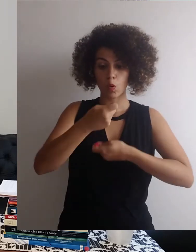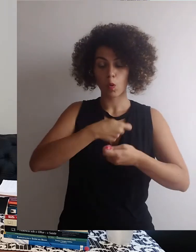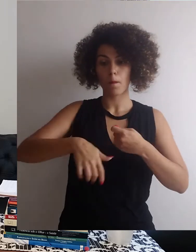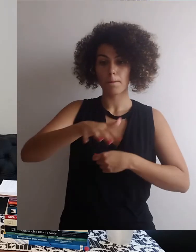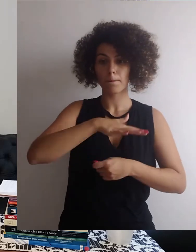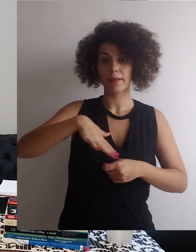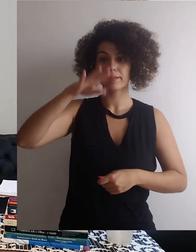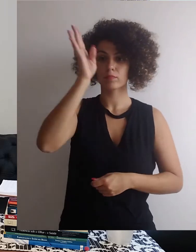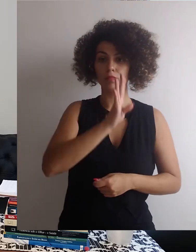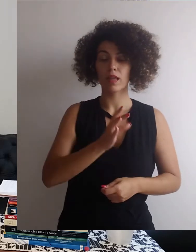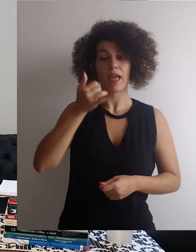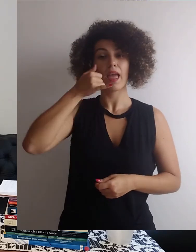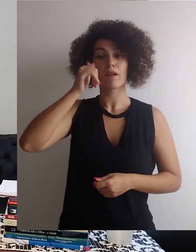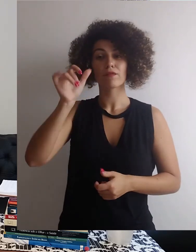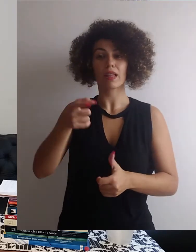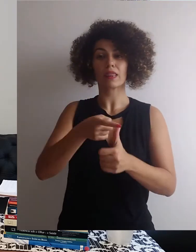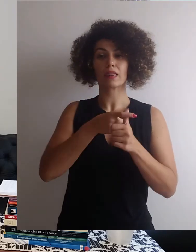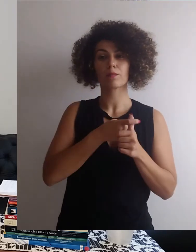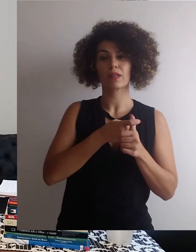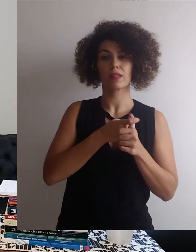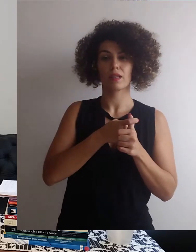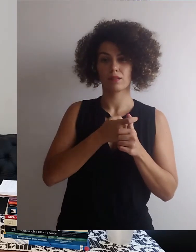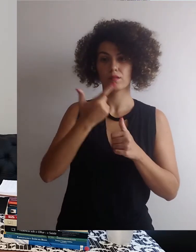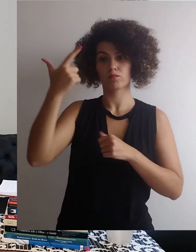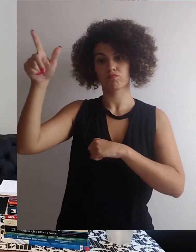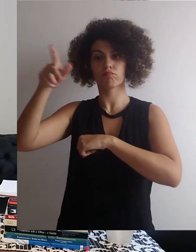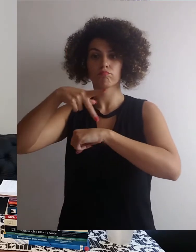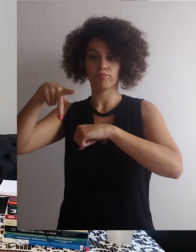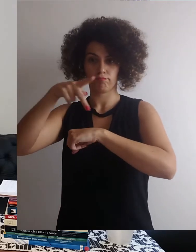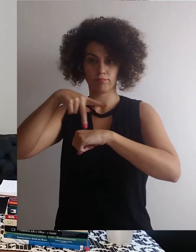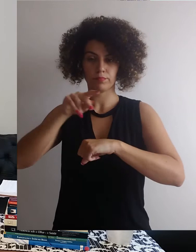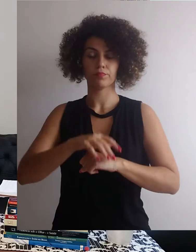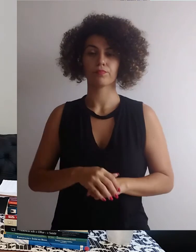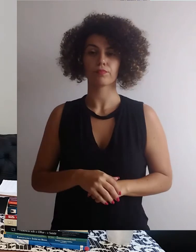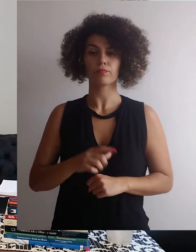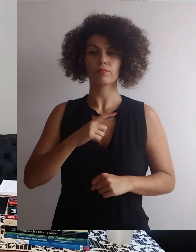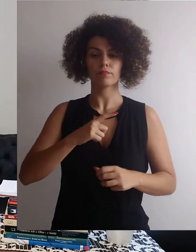that it would be less dependent on the influence of the elites at the time. We can talk about three